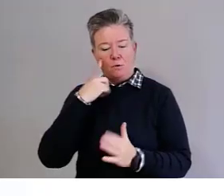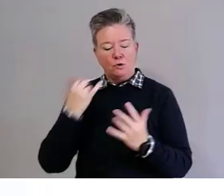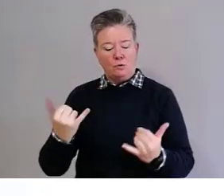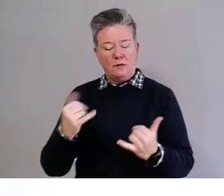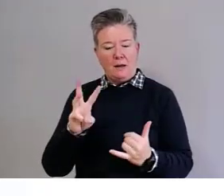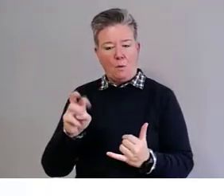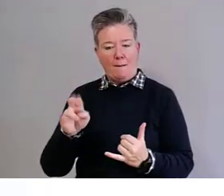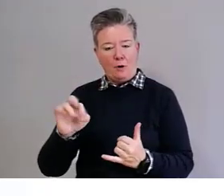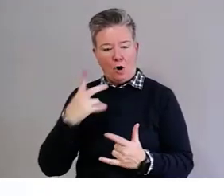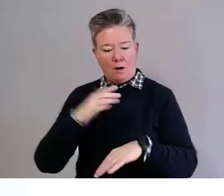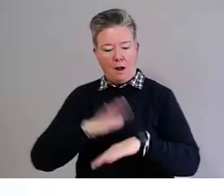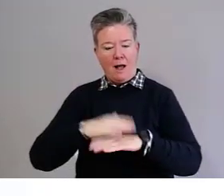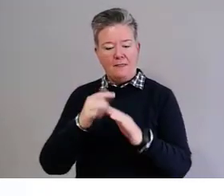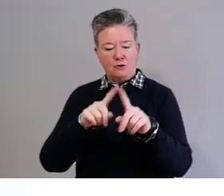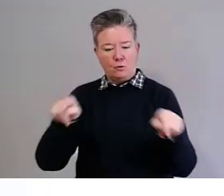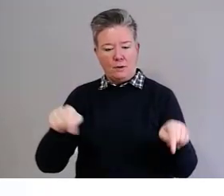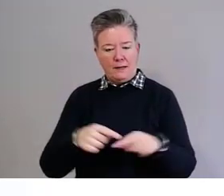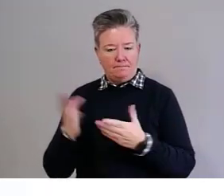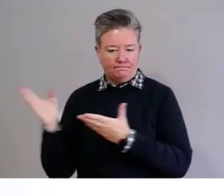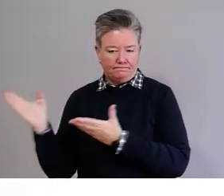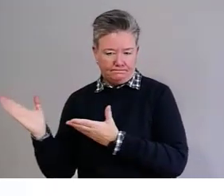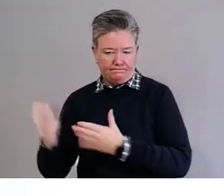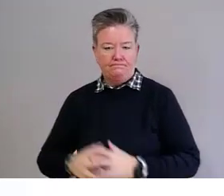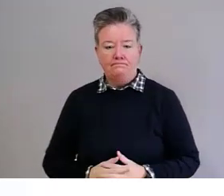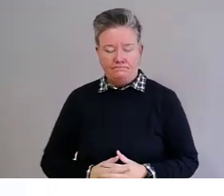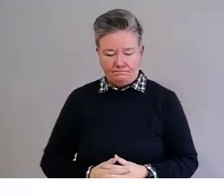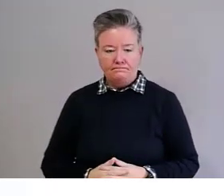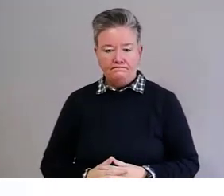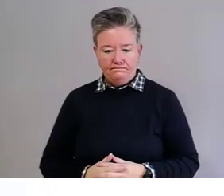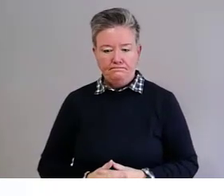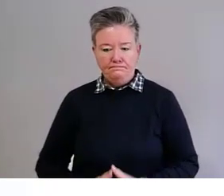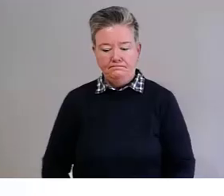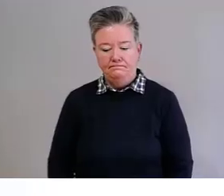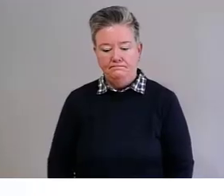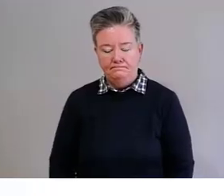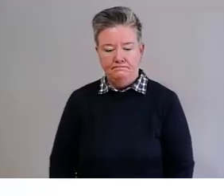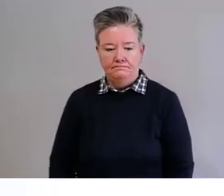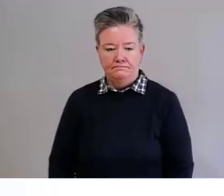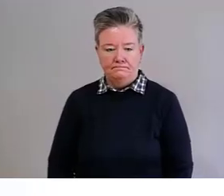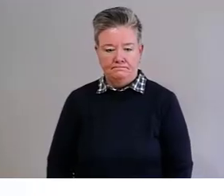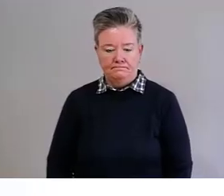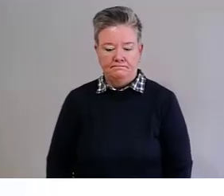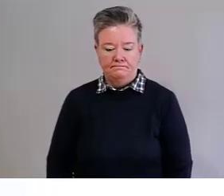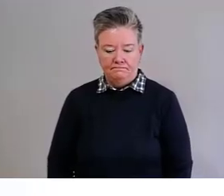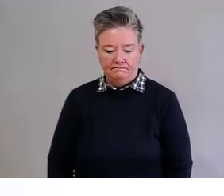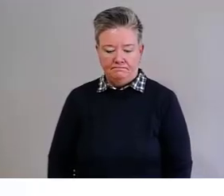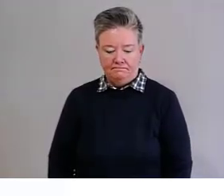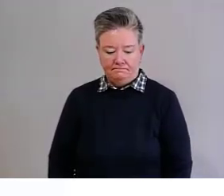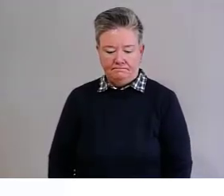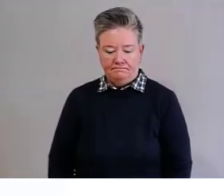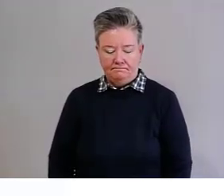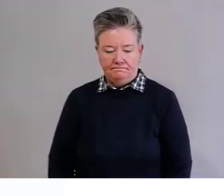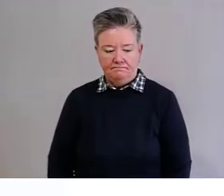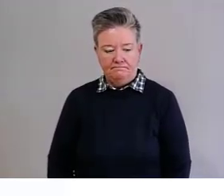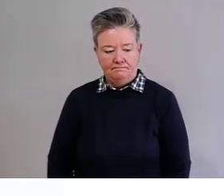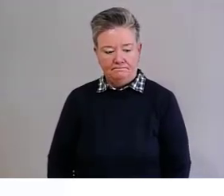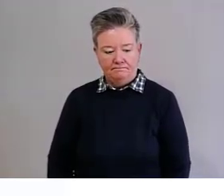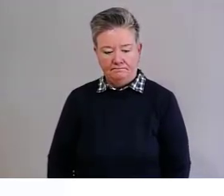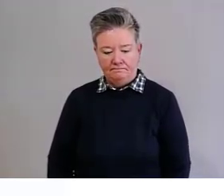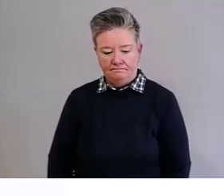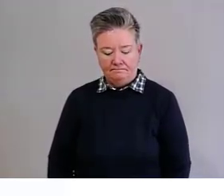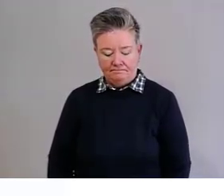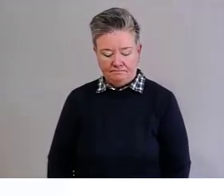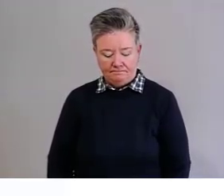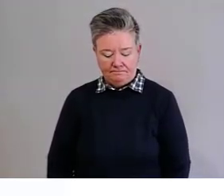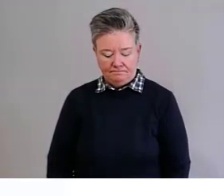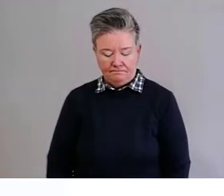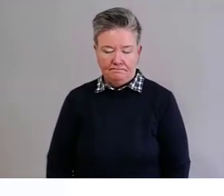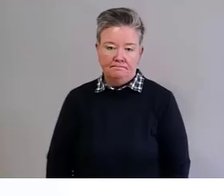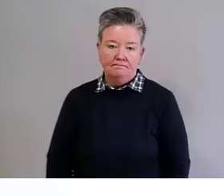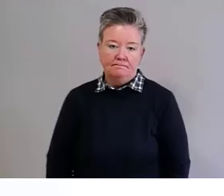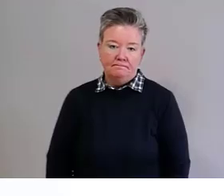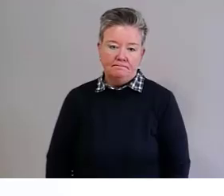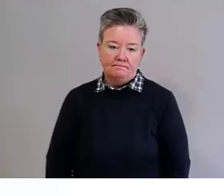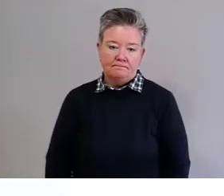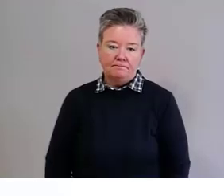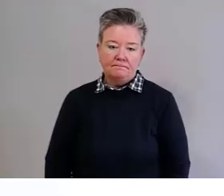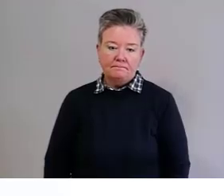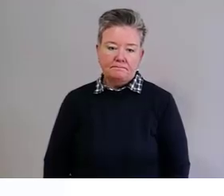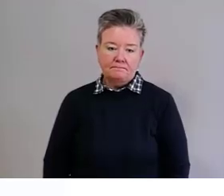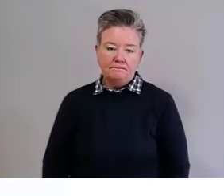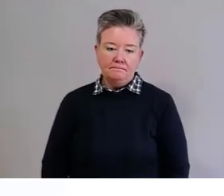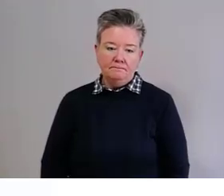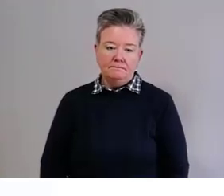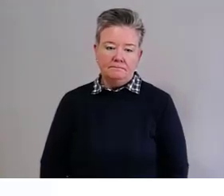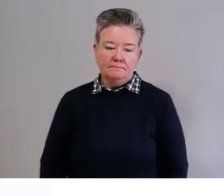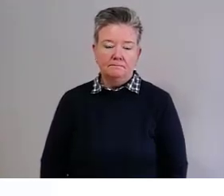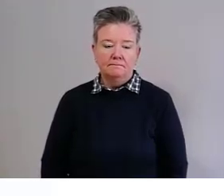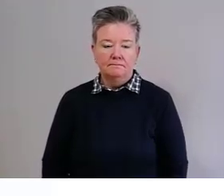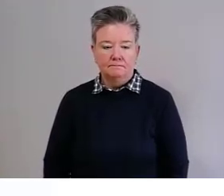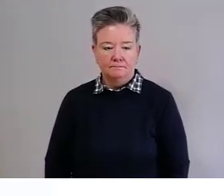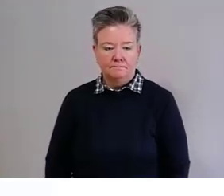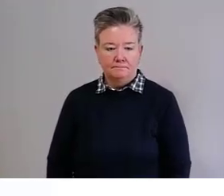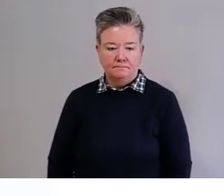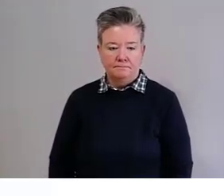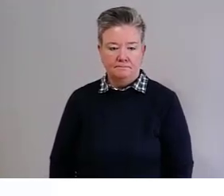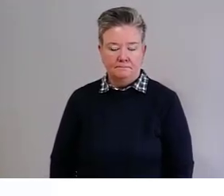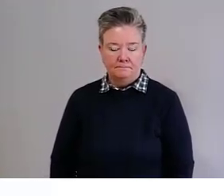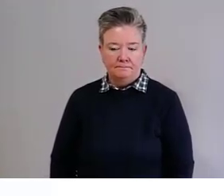which are listed on the screen before you.